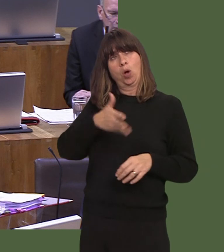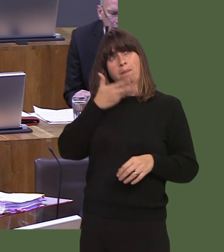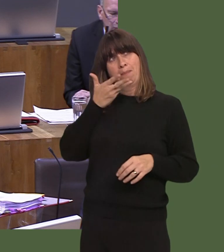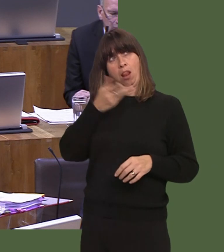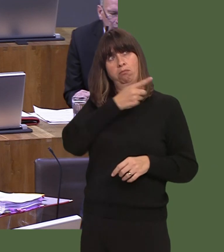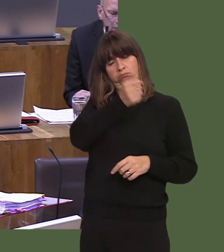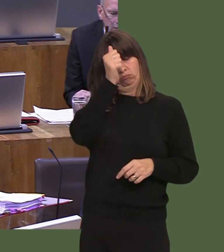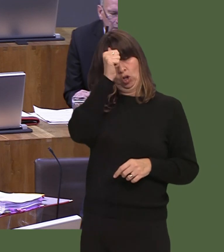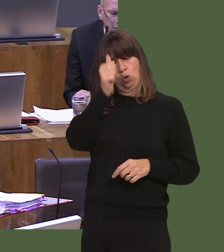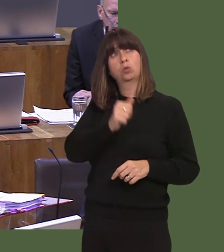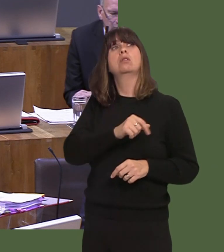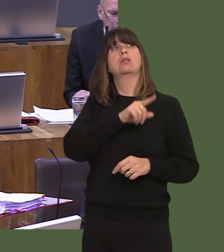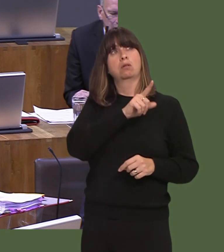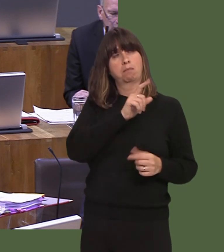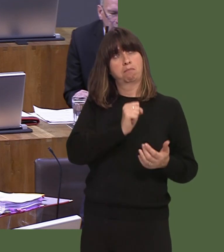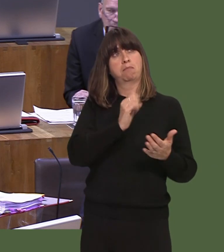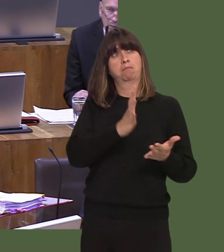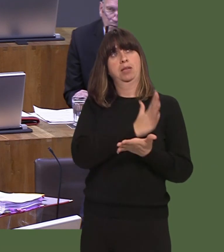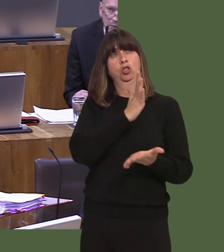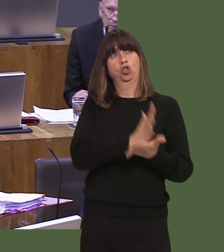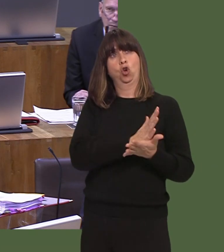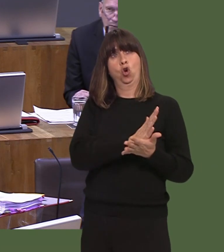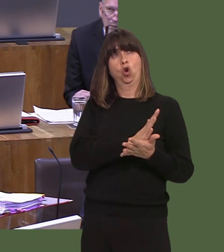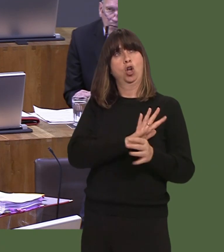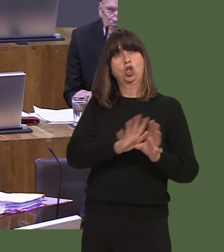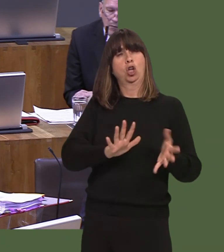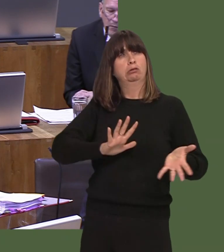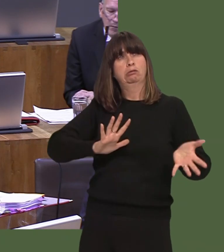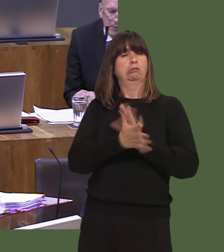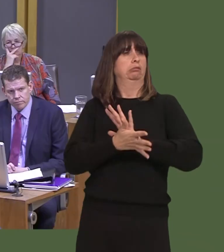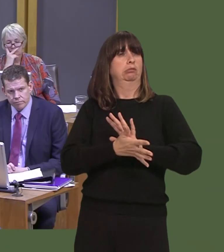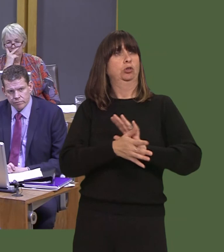We, as a Government, want to ensure that any impact on the area is kept to a minimum.